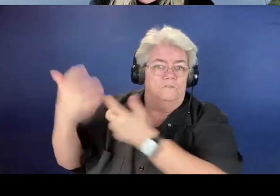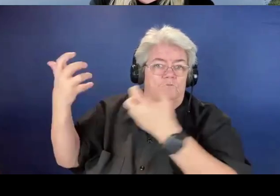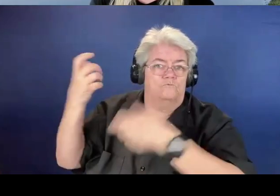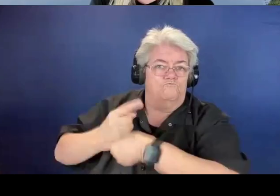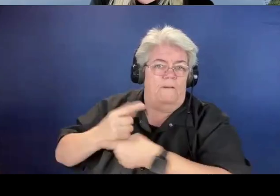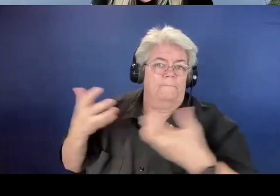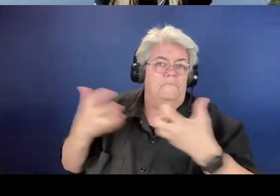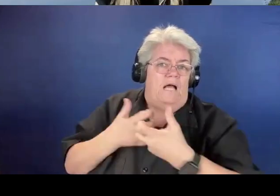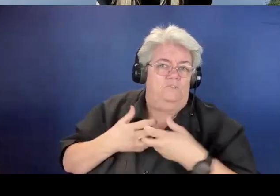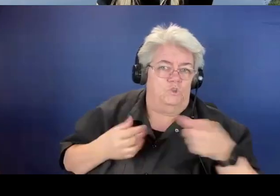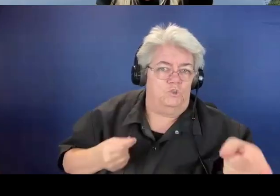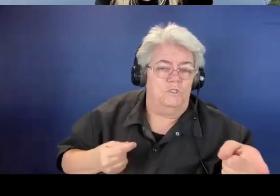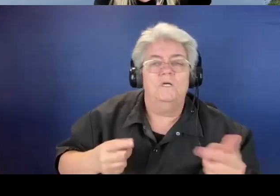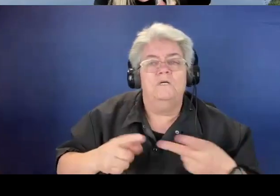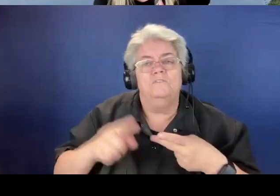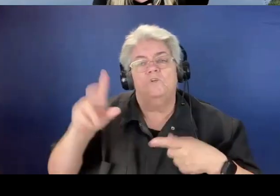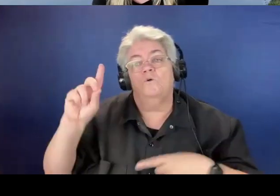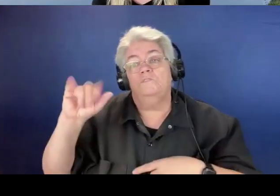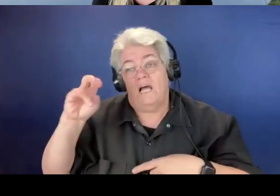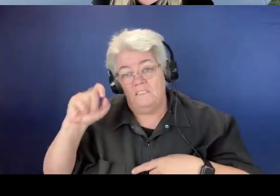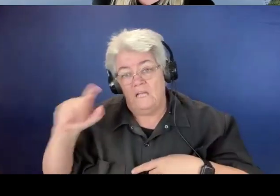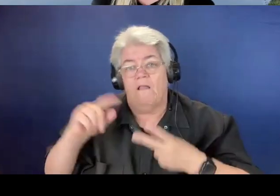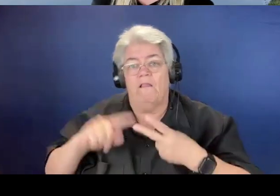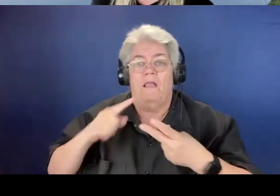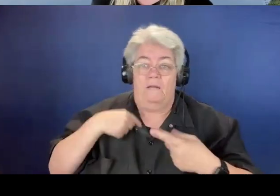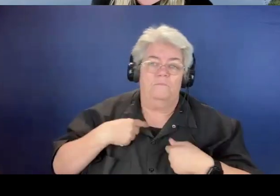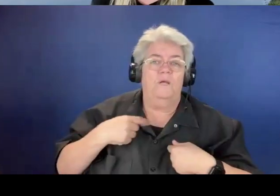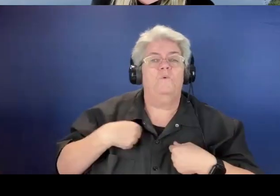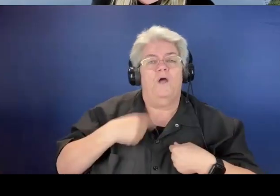So, Daniela and I like to consider ourselves kind of like unicorns in the field.